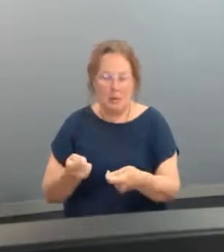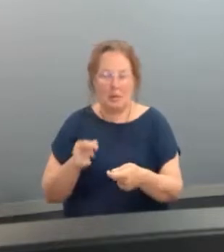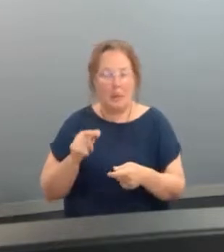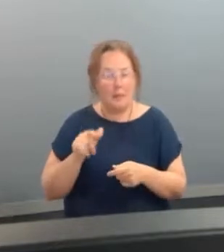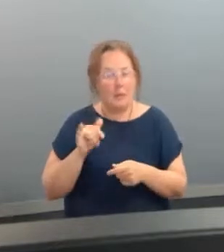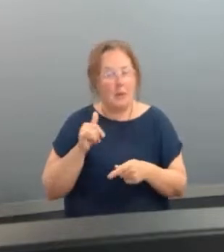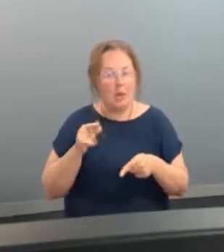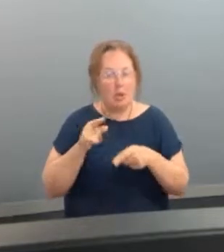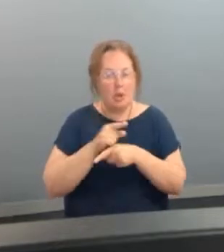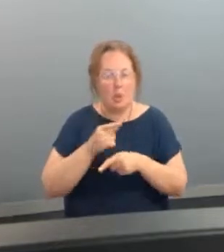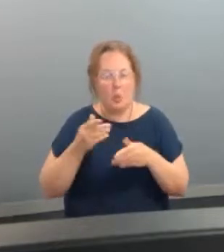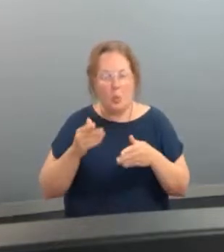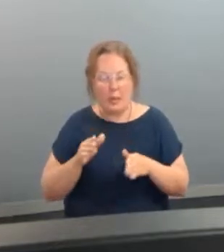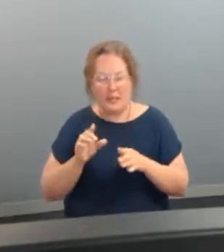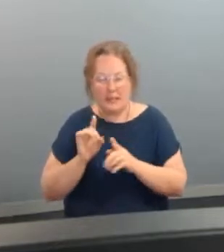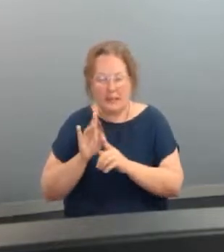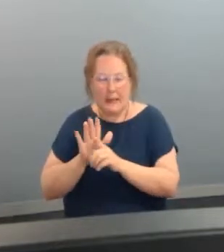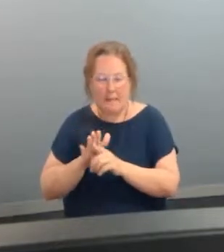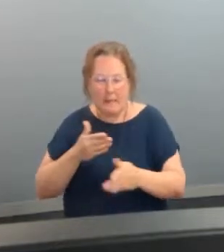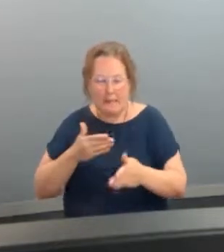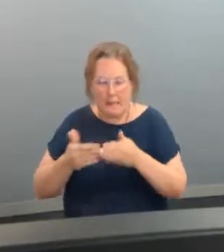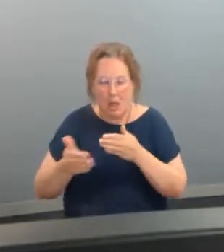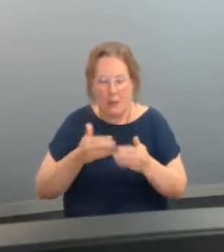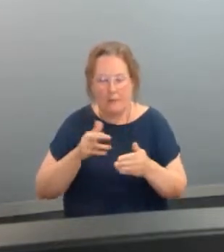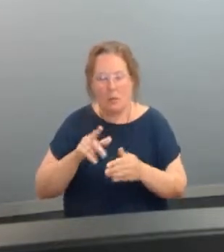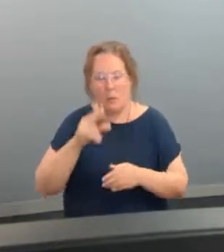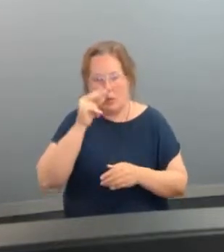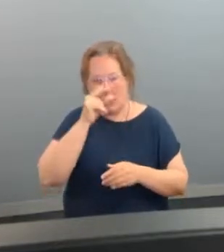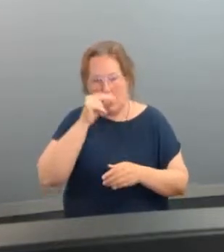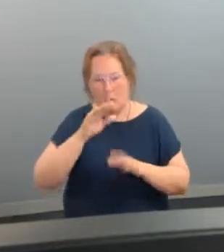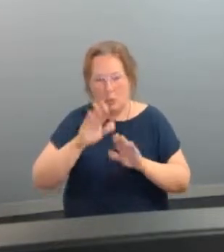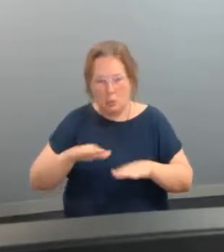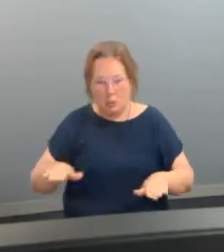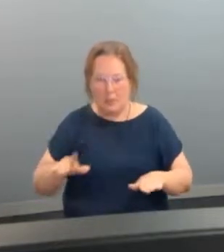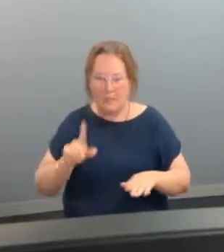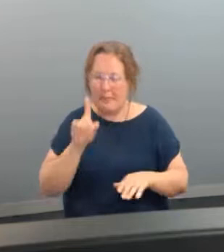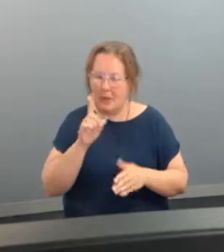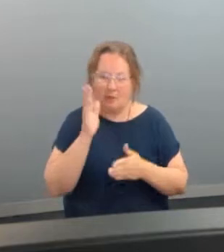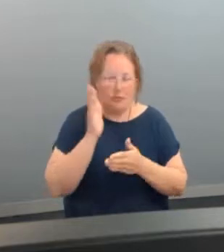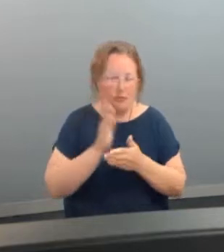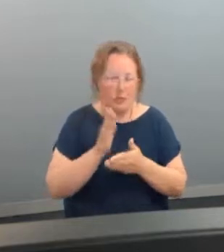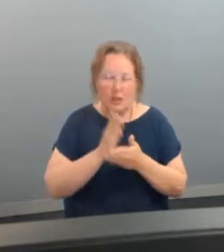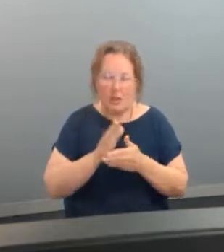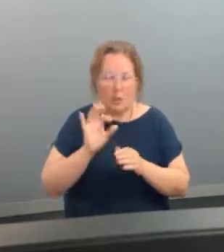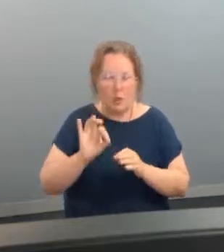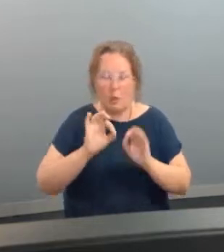providers. So in a way that may change the types of